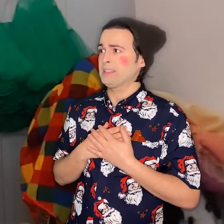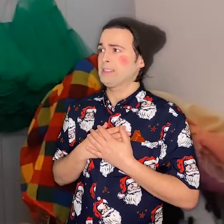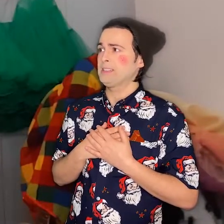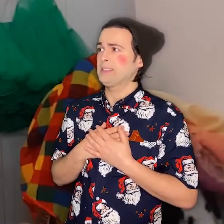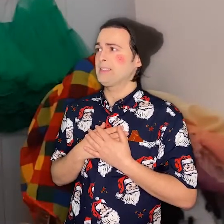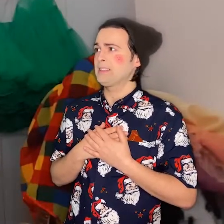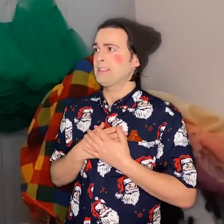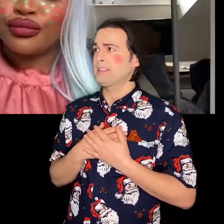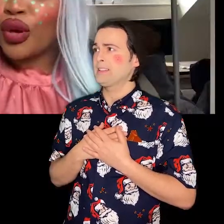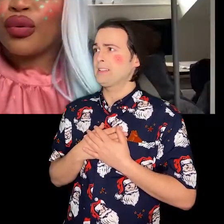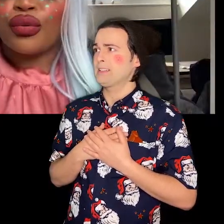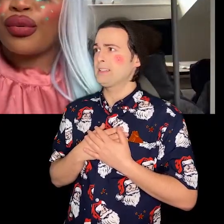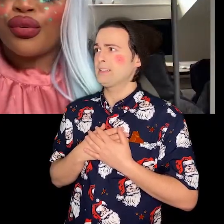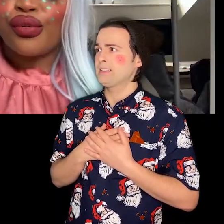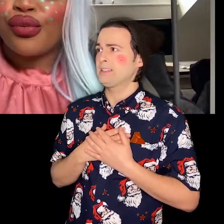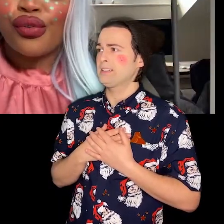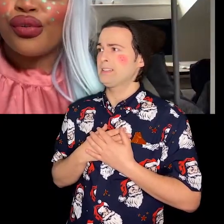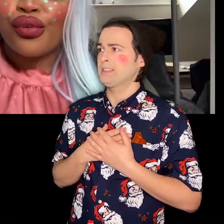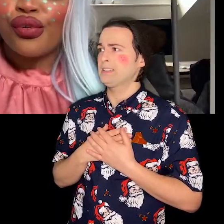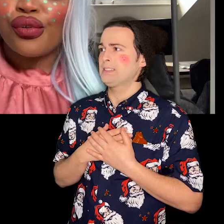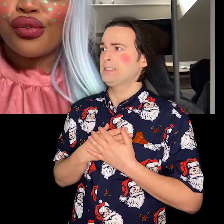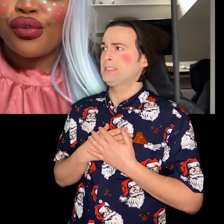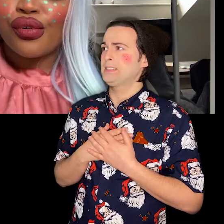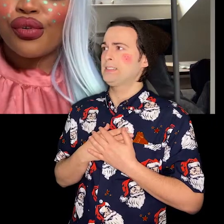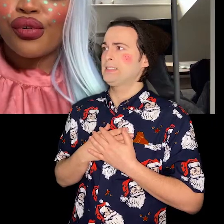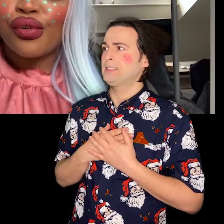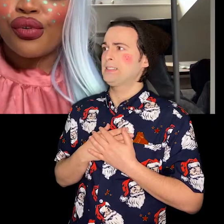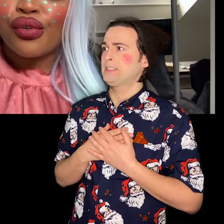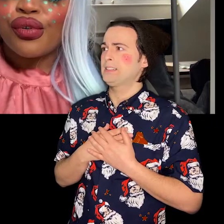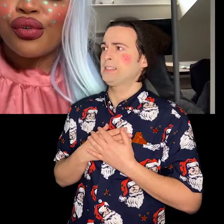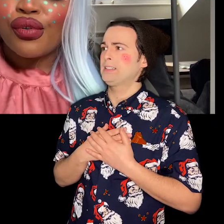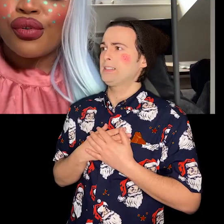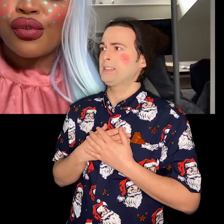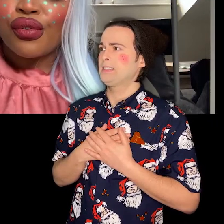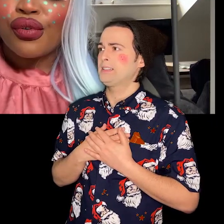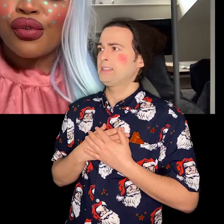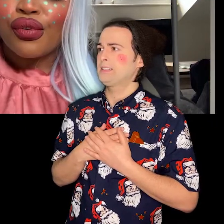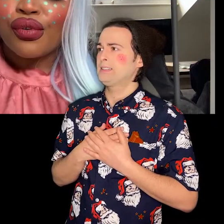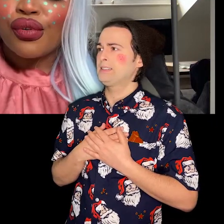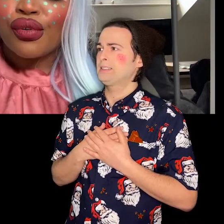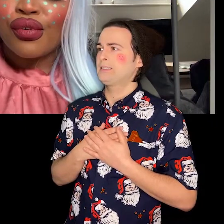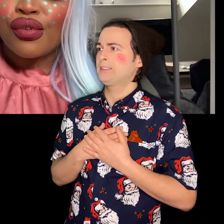But he chucked me and I thought I’d never recover.